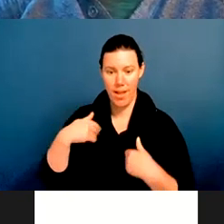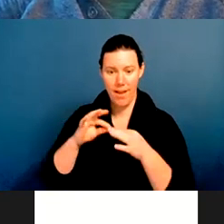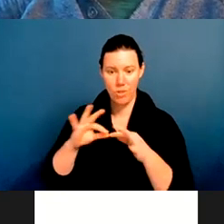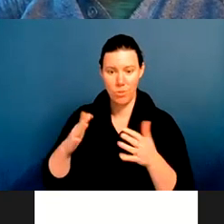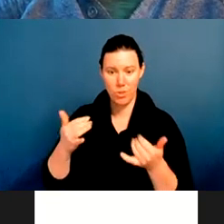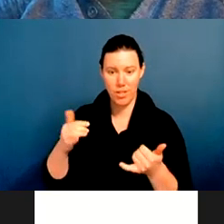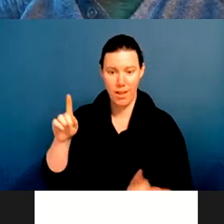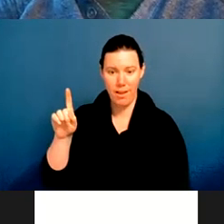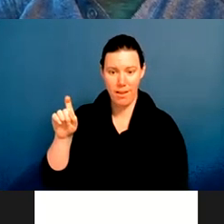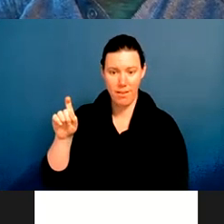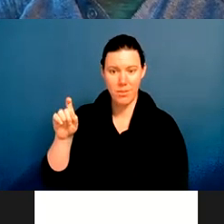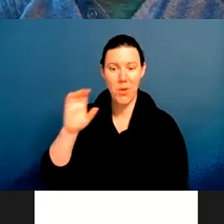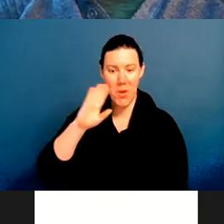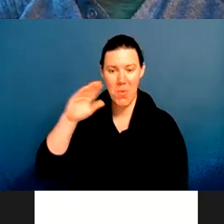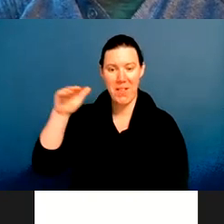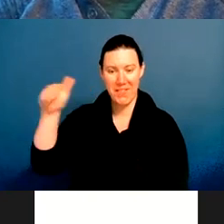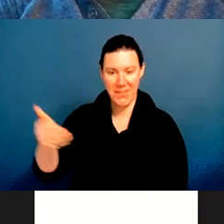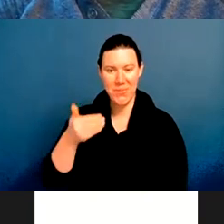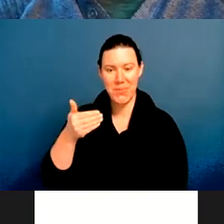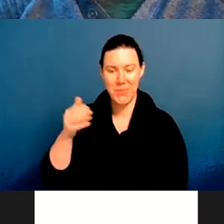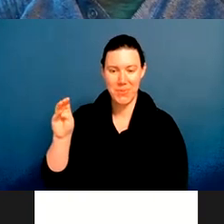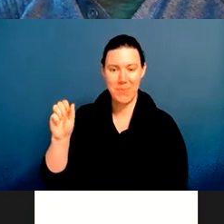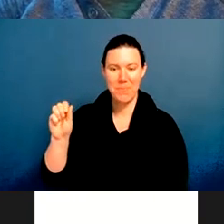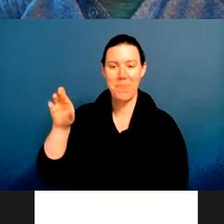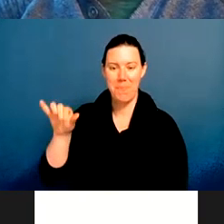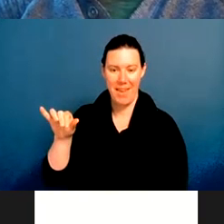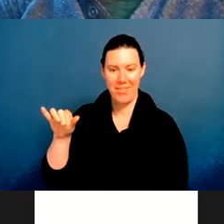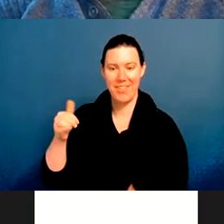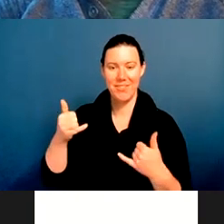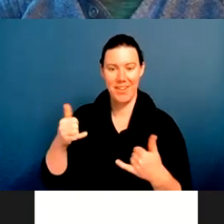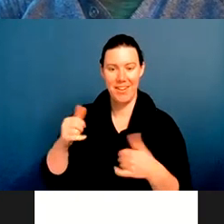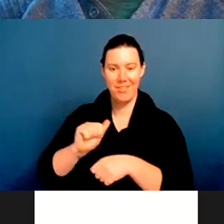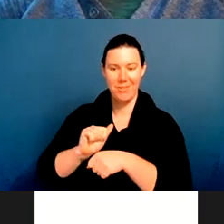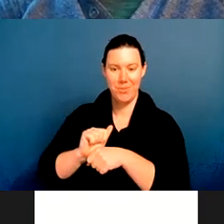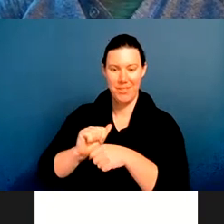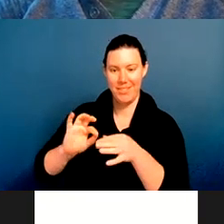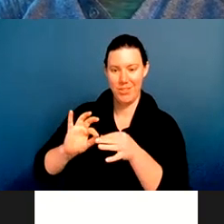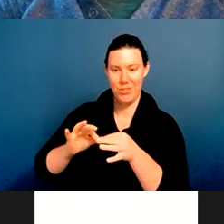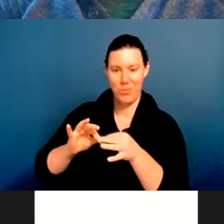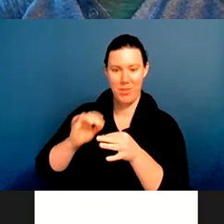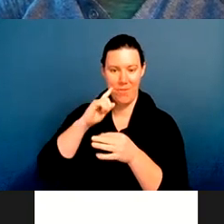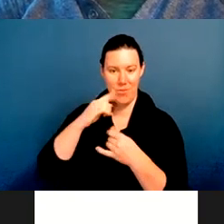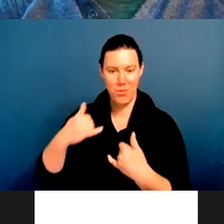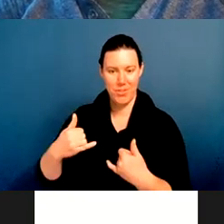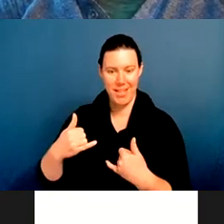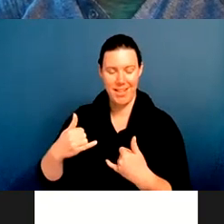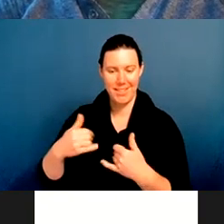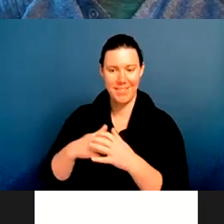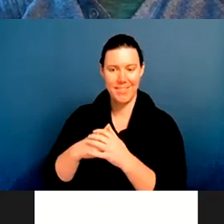So I will introduce Mary. Mary is our interpreter for today's listening session.